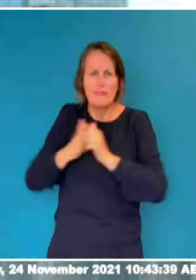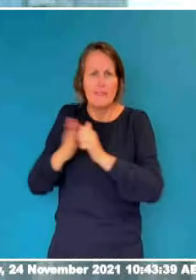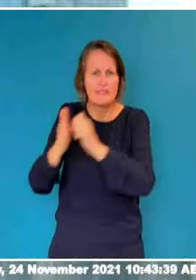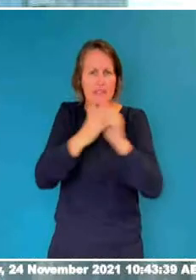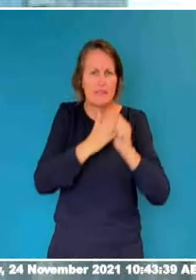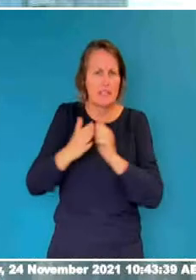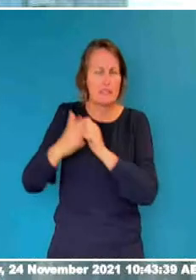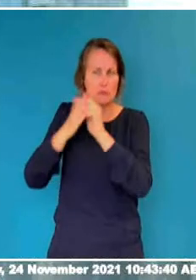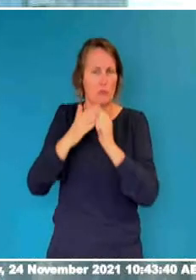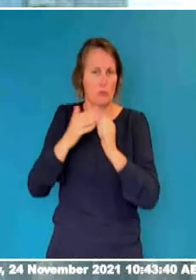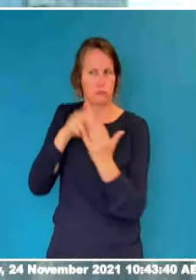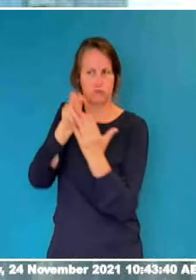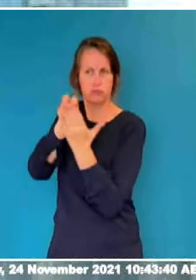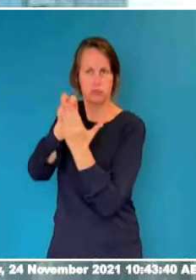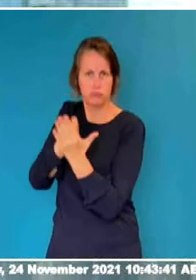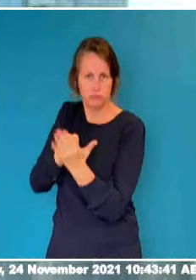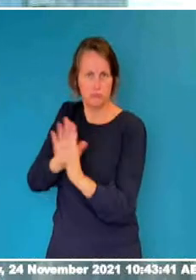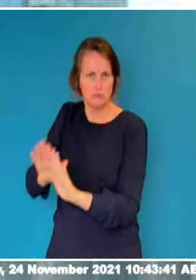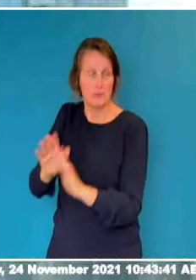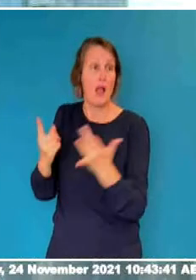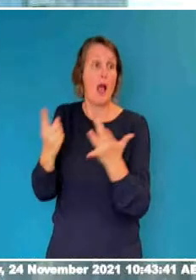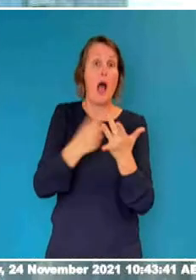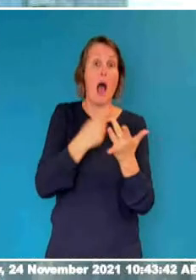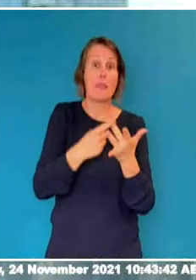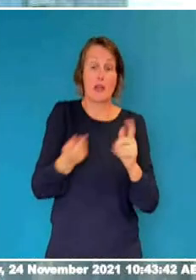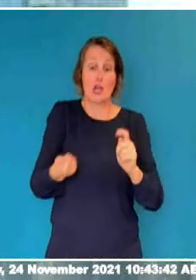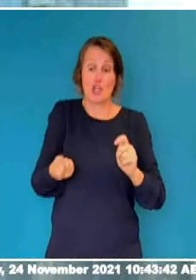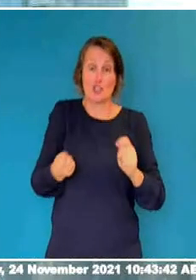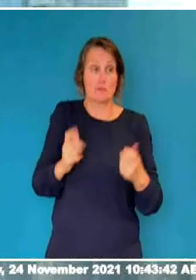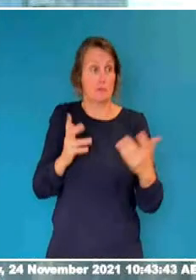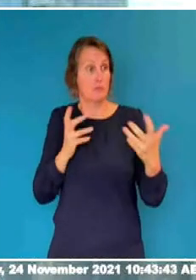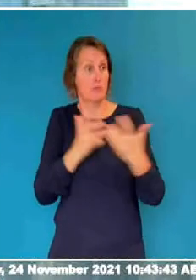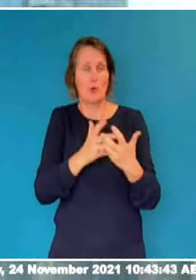We don't keep a central record of the other adjustment costs because we find the majority